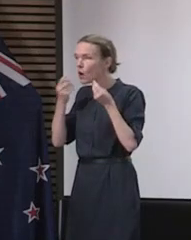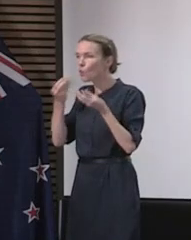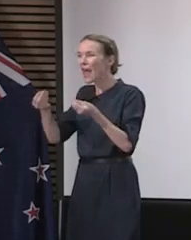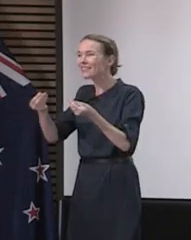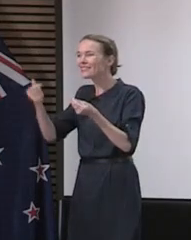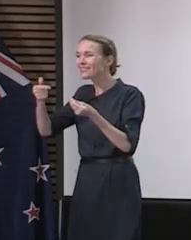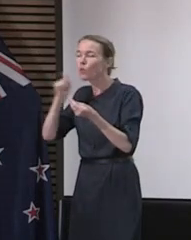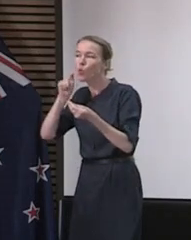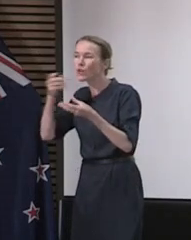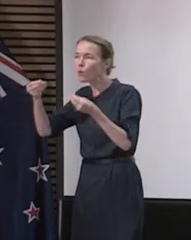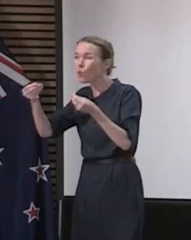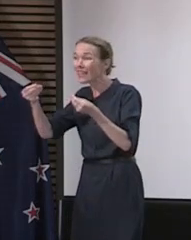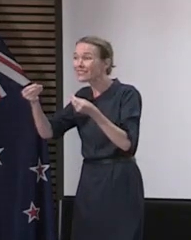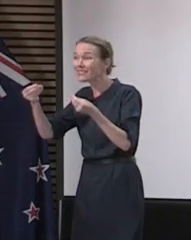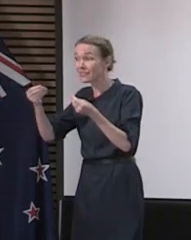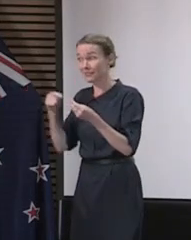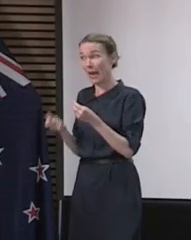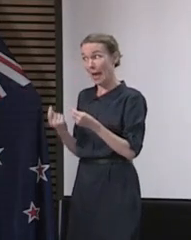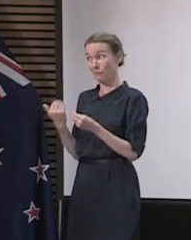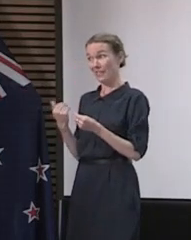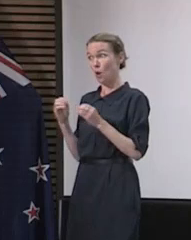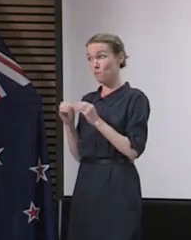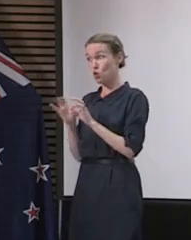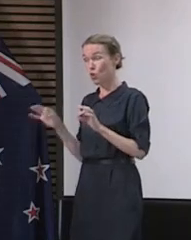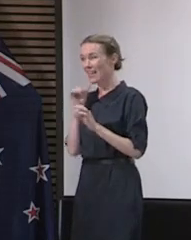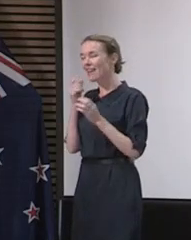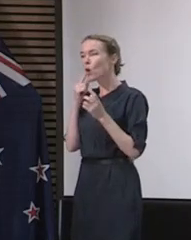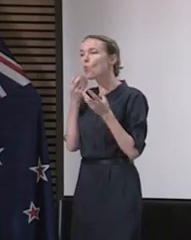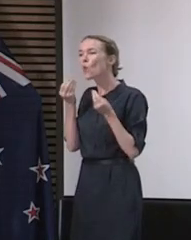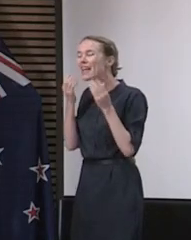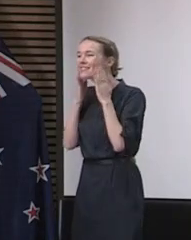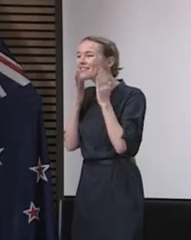face and when the mask is wet, including as we have seen